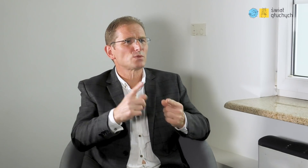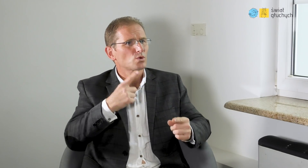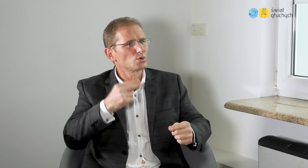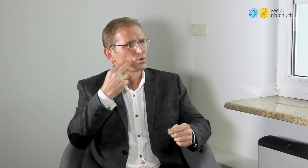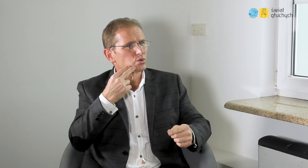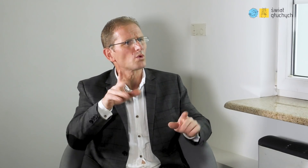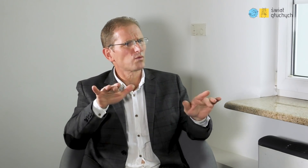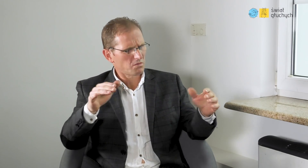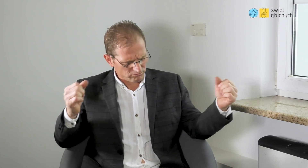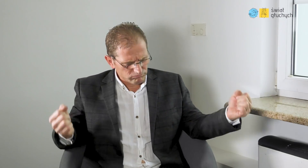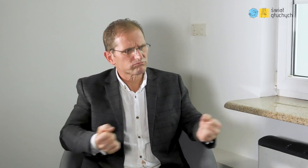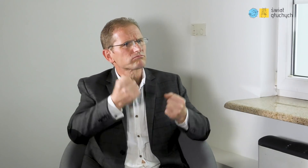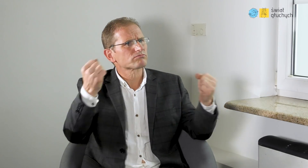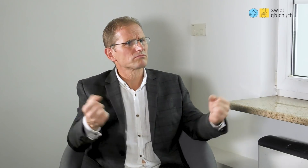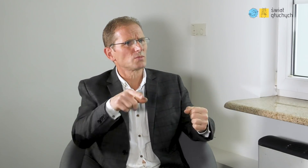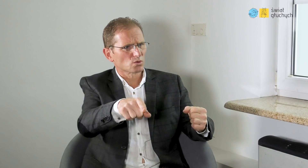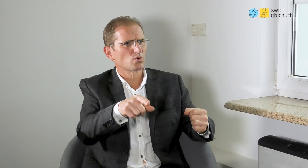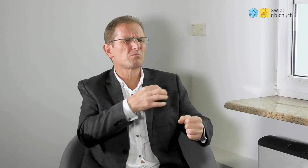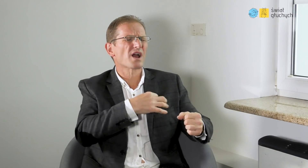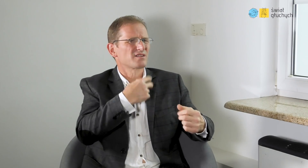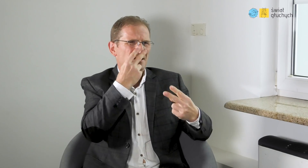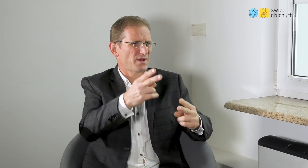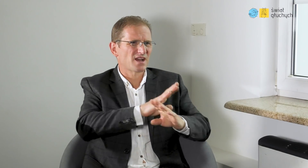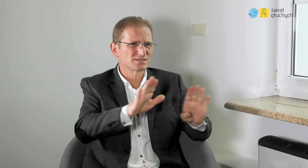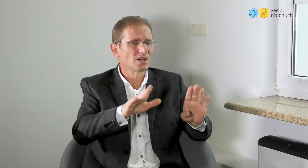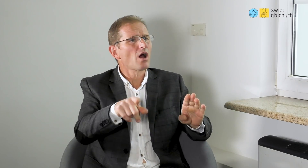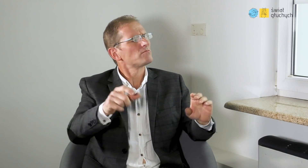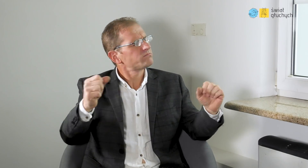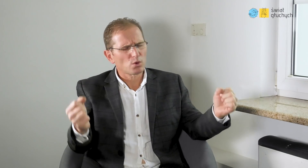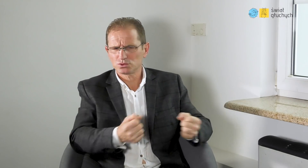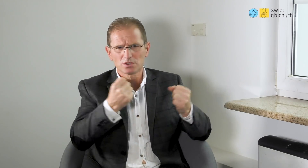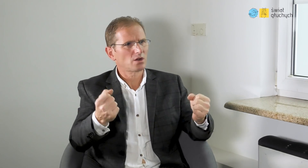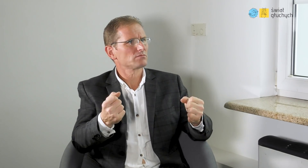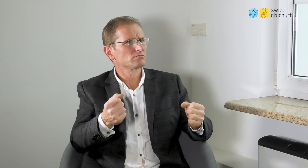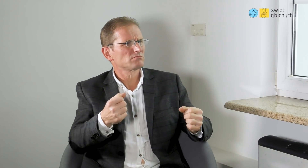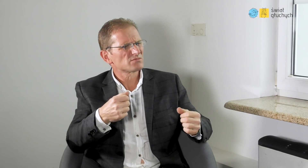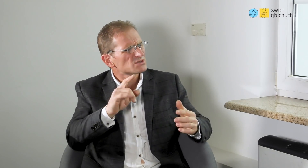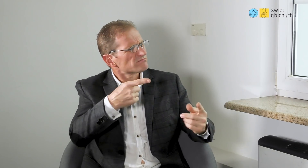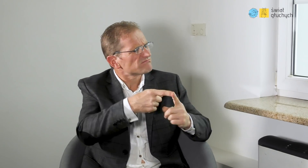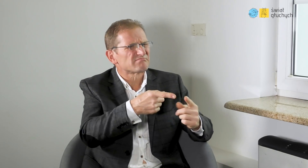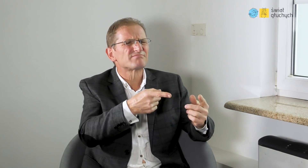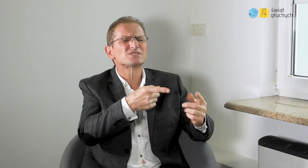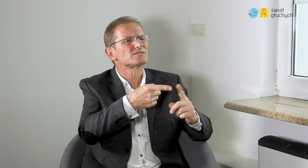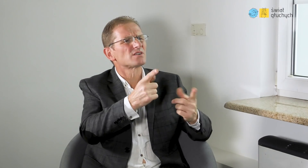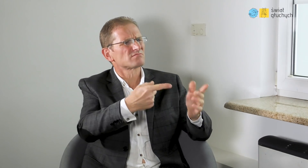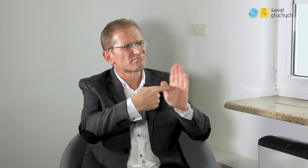Who deals with issues of people with disabilities. She is trying very hard and pursuing her goals.